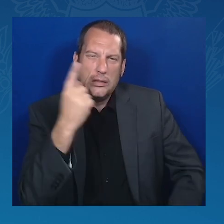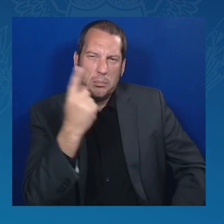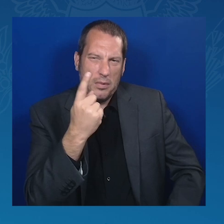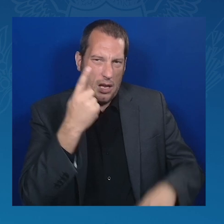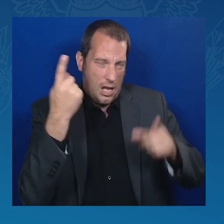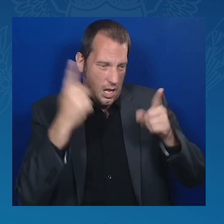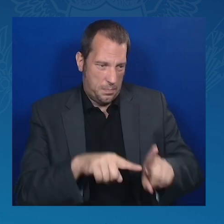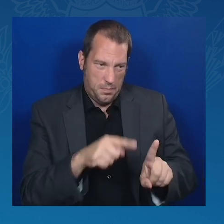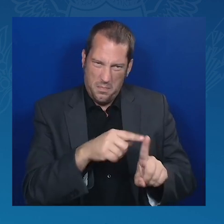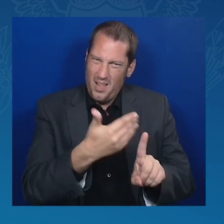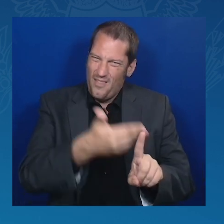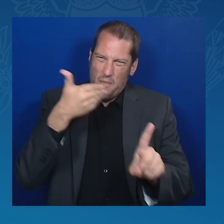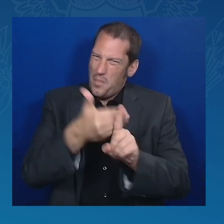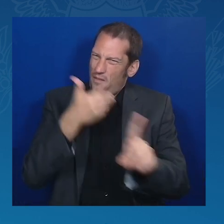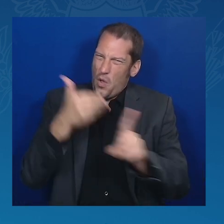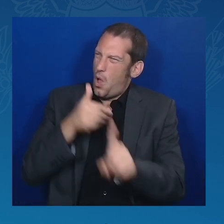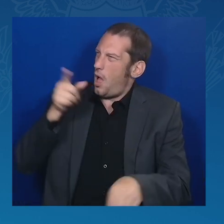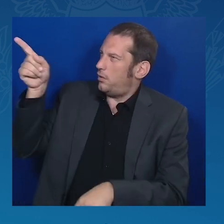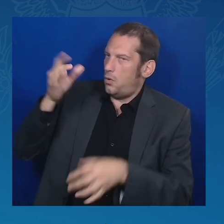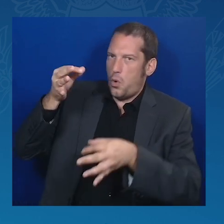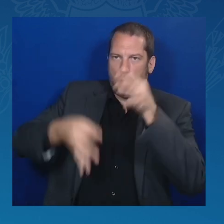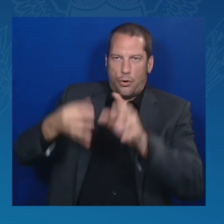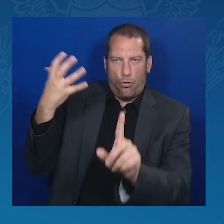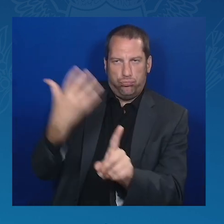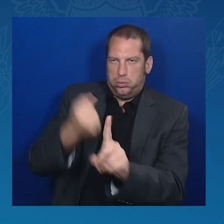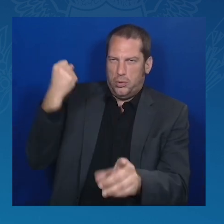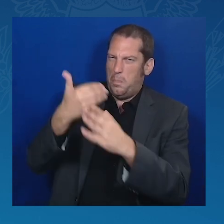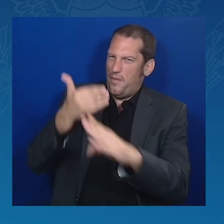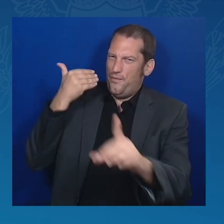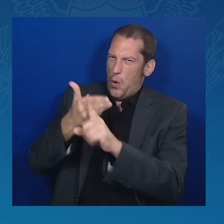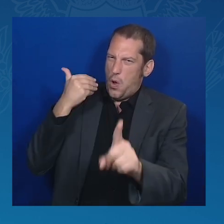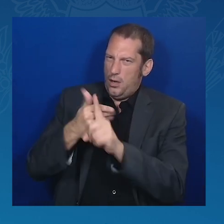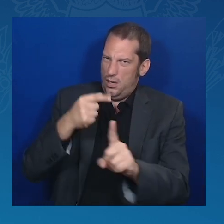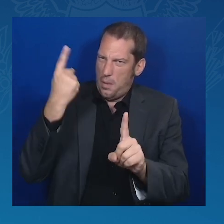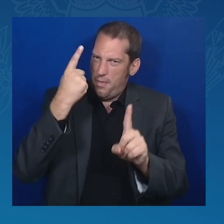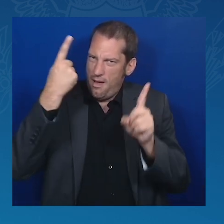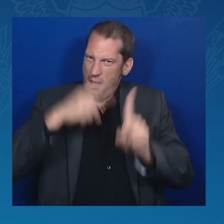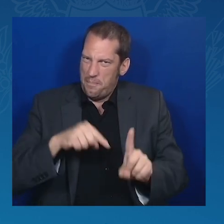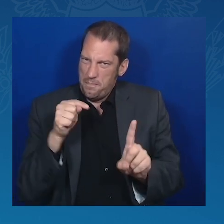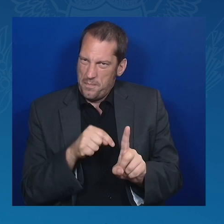President of the United States hand-selected three members of the United States Supreme